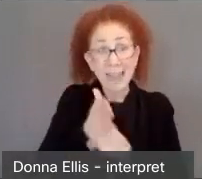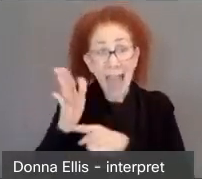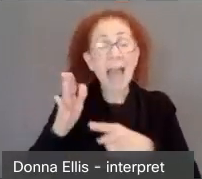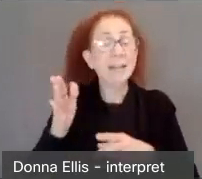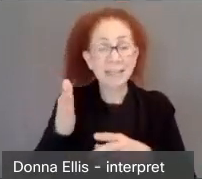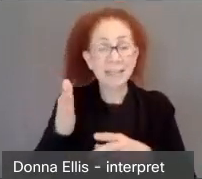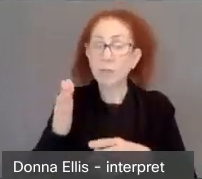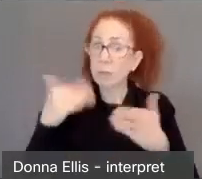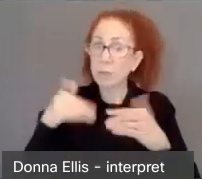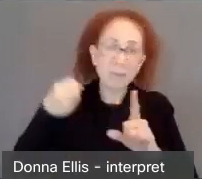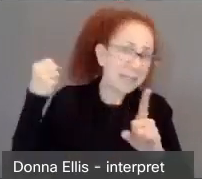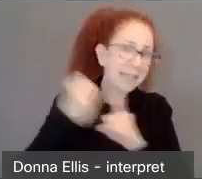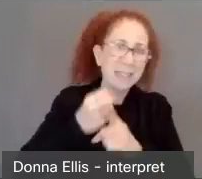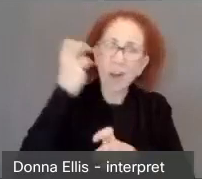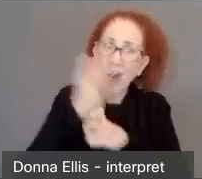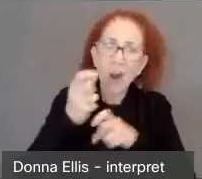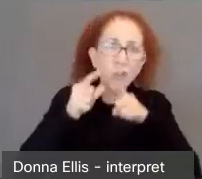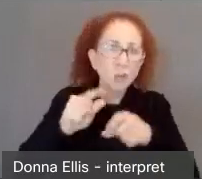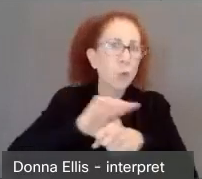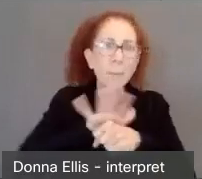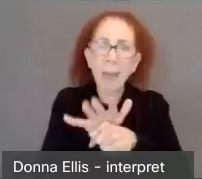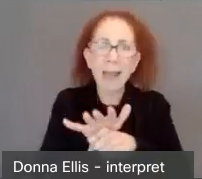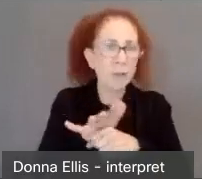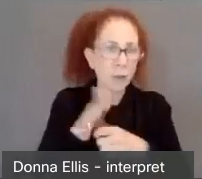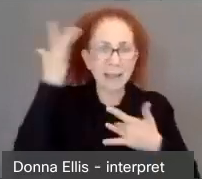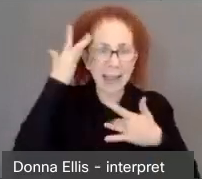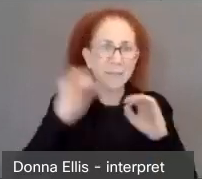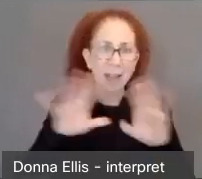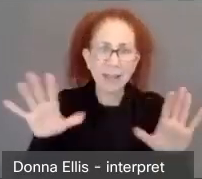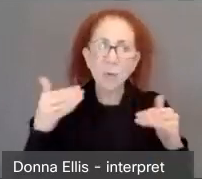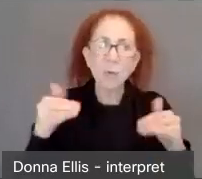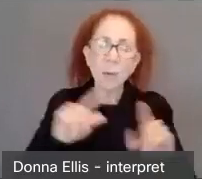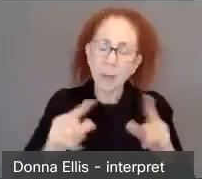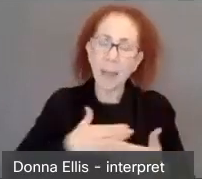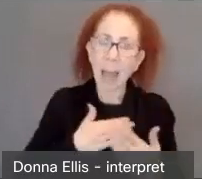hard hit during the COVID pandemic and I'm pleased to announce that the Valley Forge